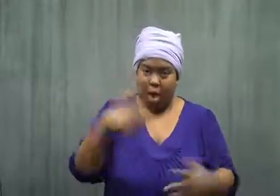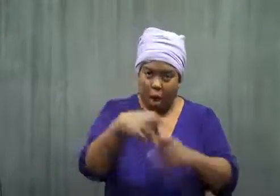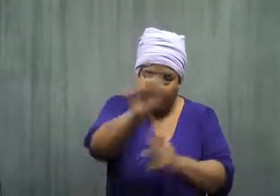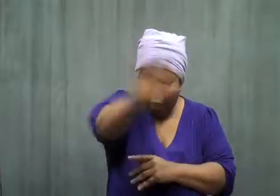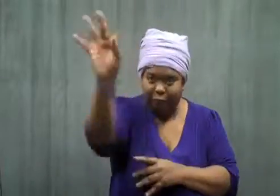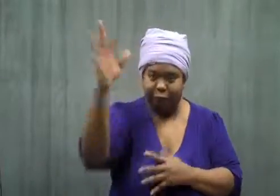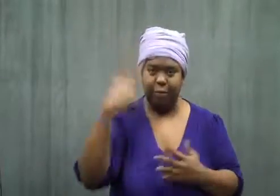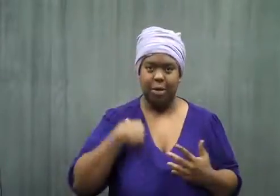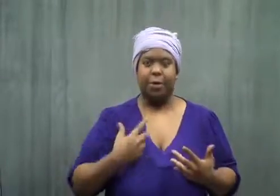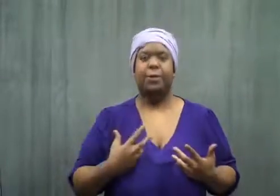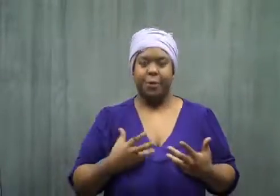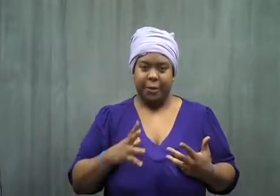"Then get them OFF!"